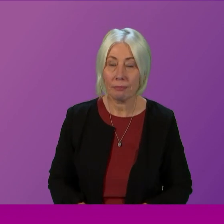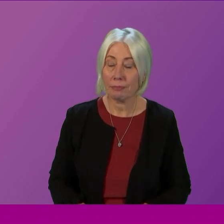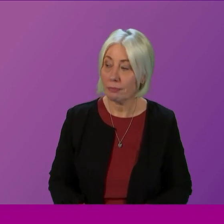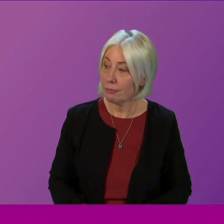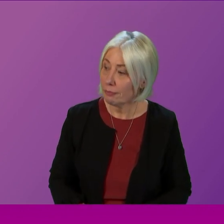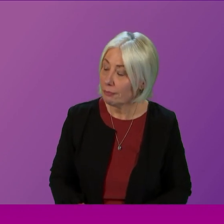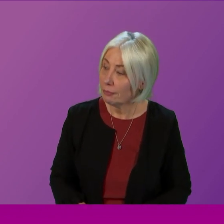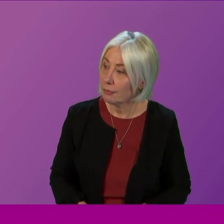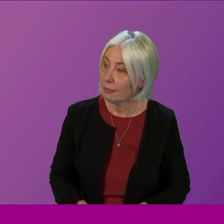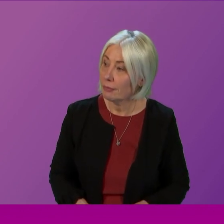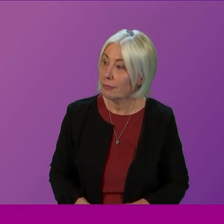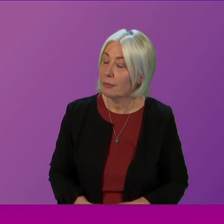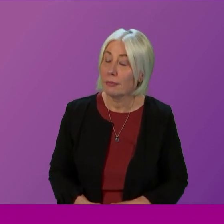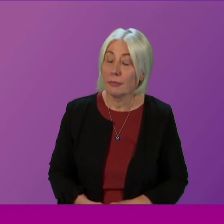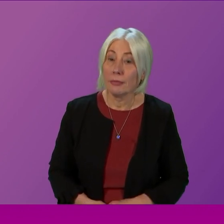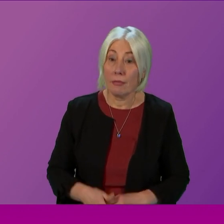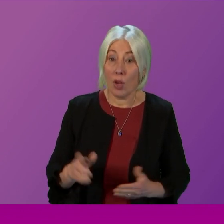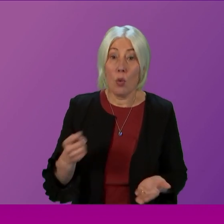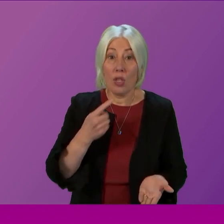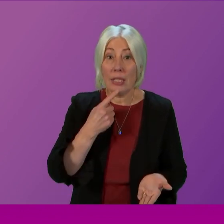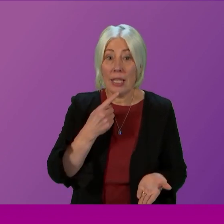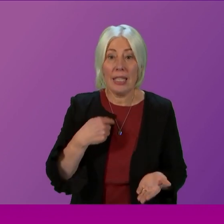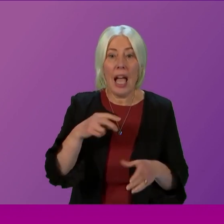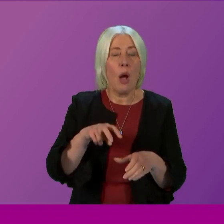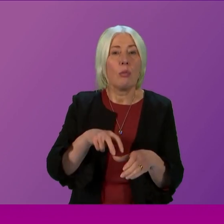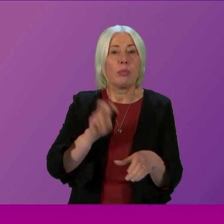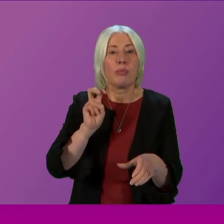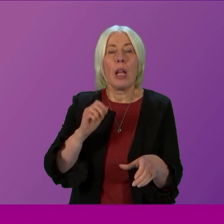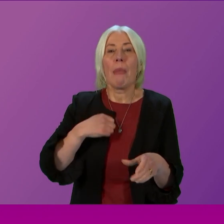Thank you very much, Presiding Officer. On the basis of what you have just said, I will withdraw my point of order on this occasion.